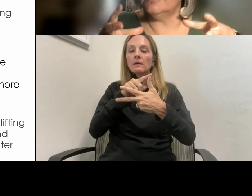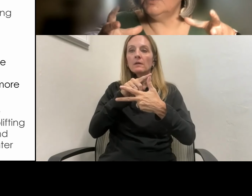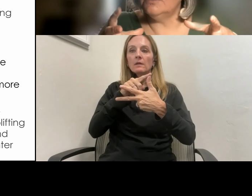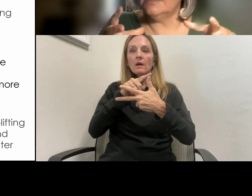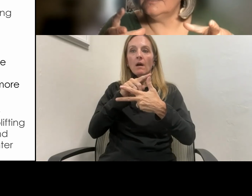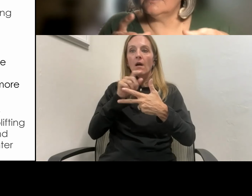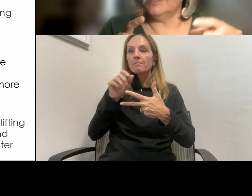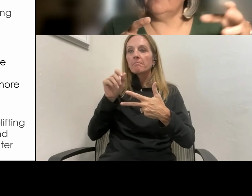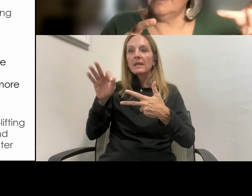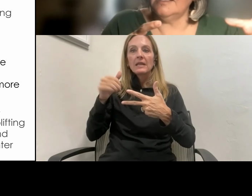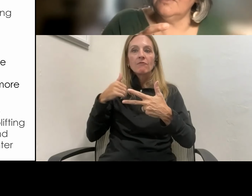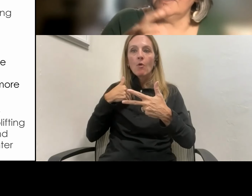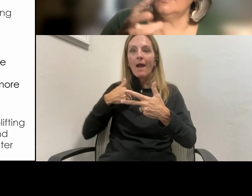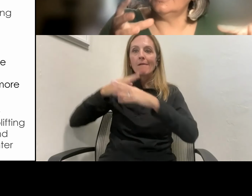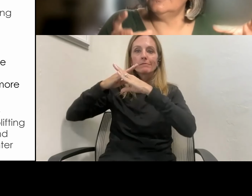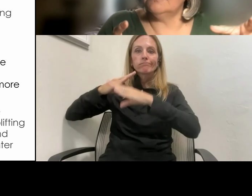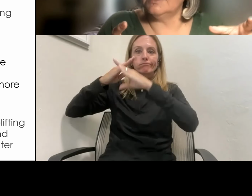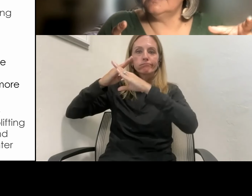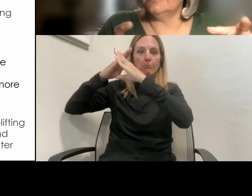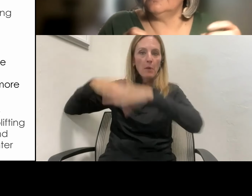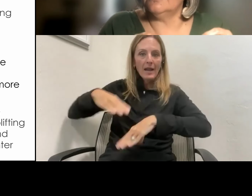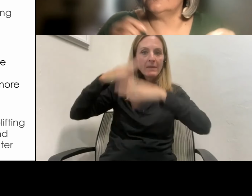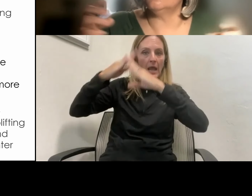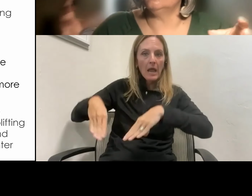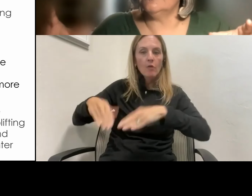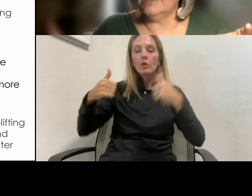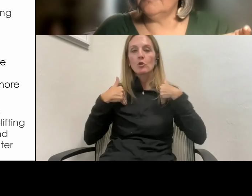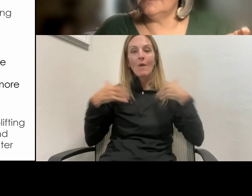community so we have health and education working together, social development,